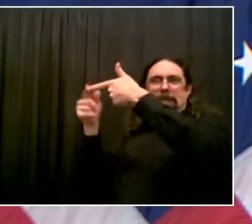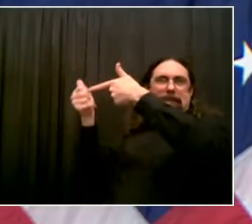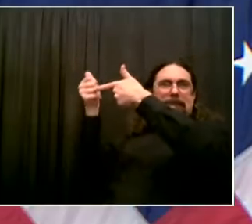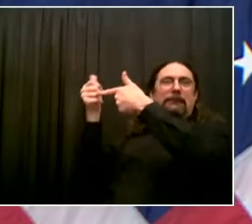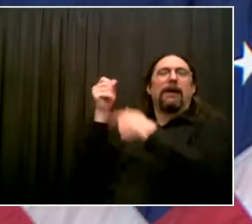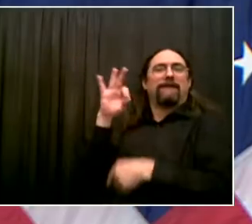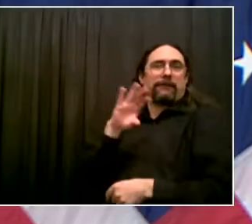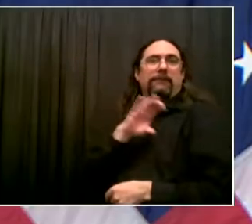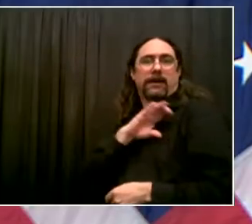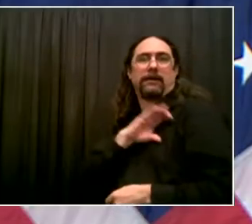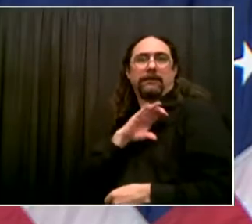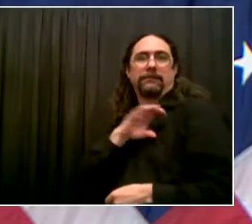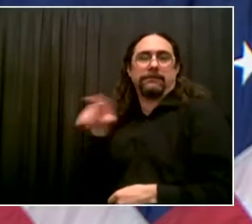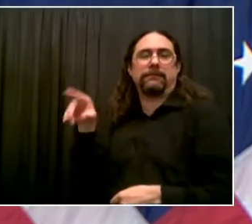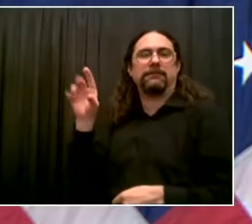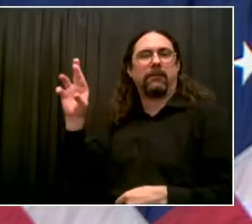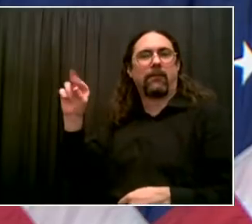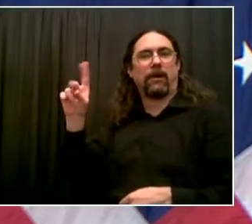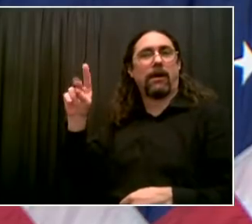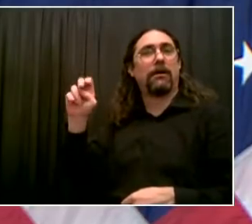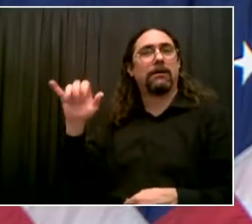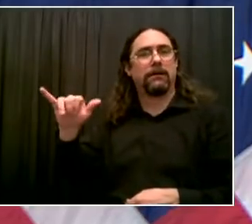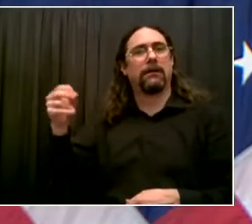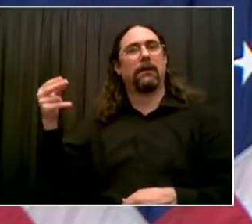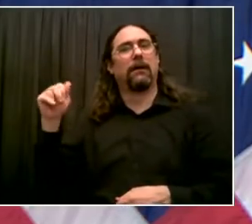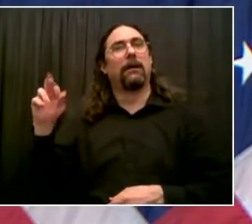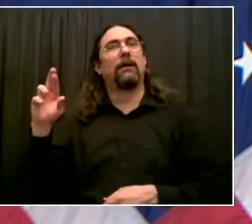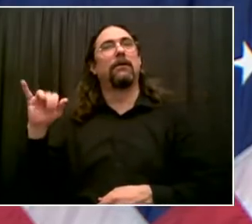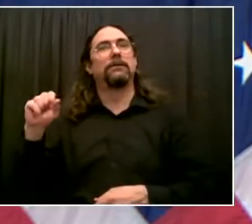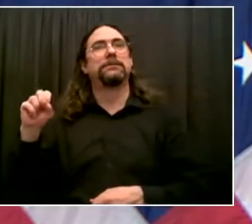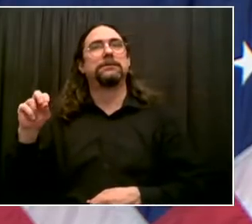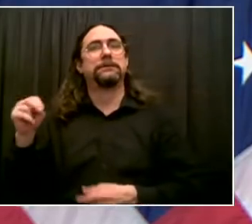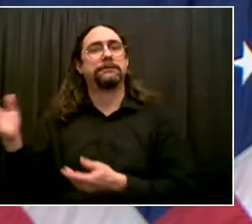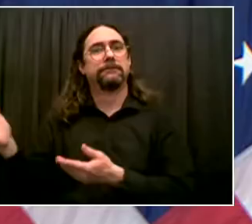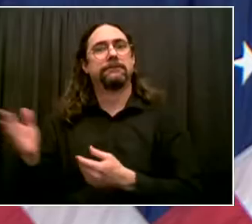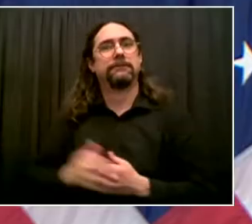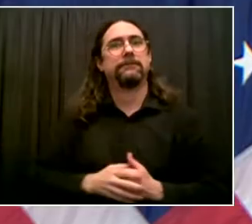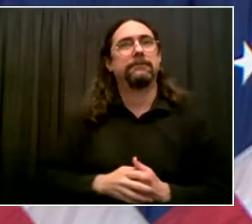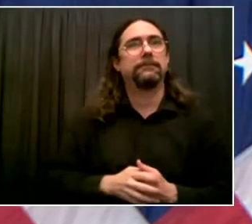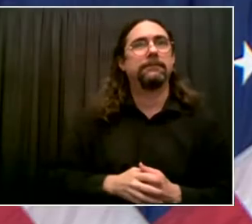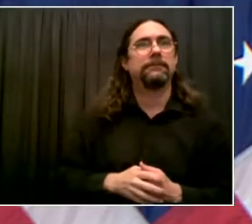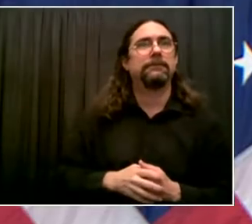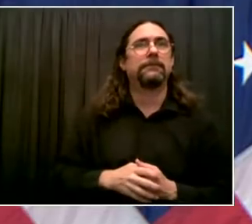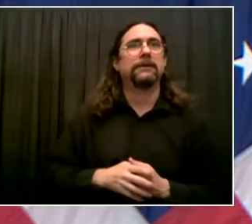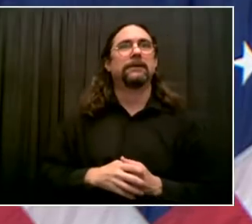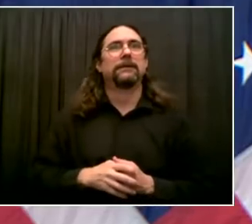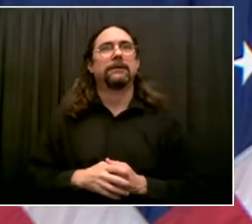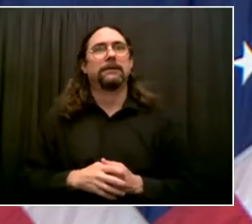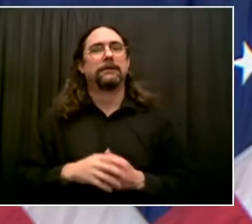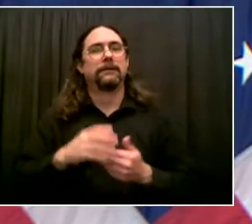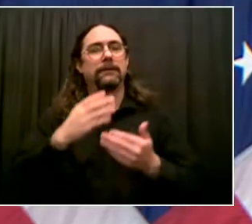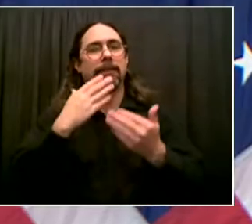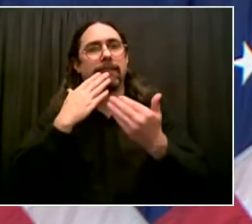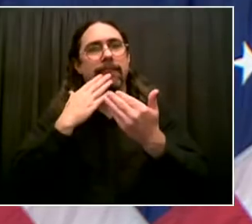HARRISON. GOOD MORNING AND THANK YOU MR. MAYOR. YOU KNOW, I USELESS WANT TO THANK YOU FOR YOUR SUPPORT OF